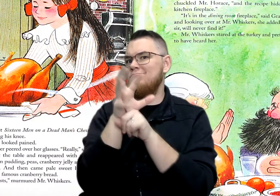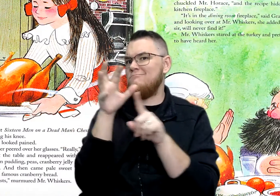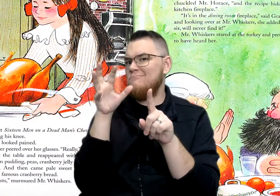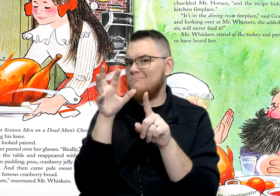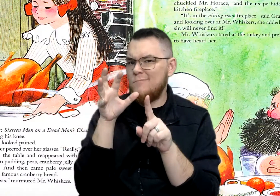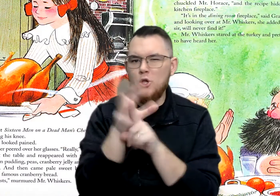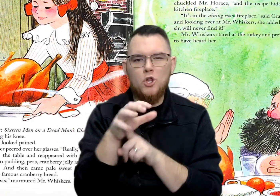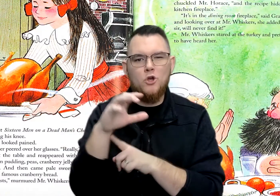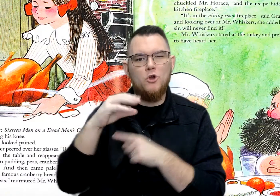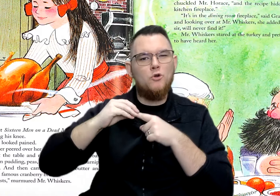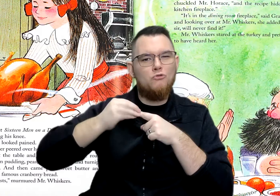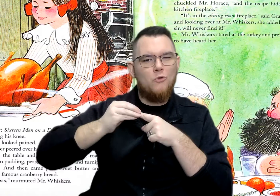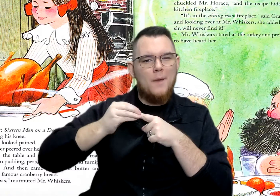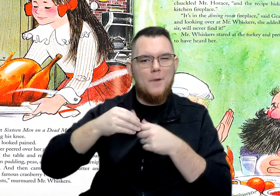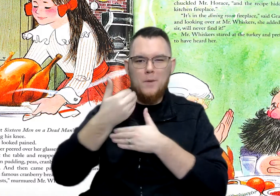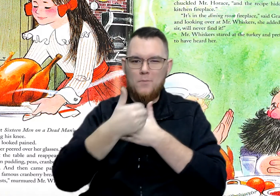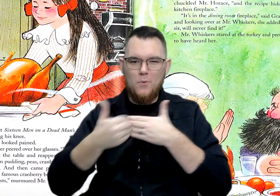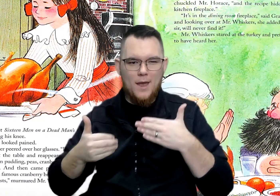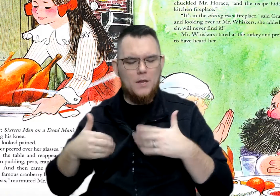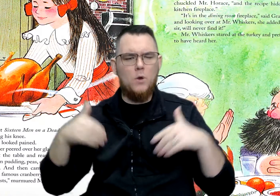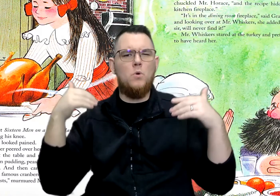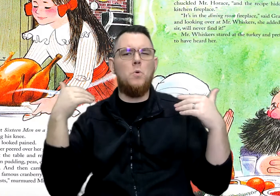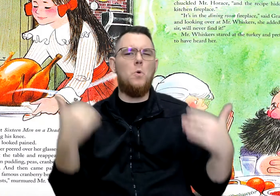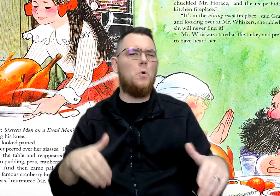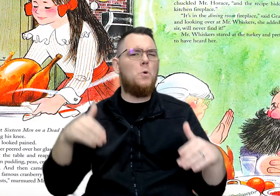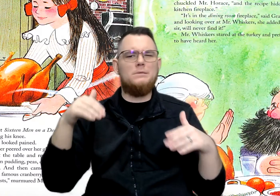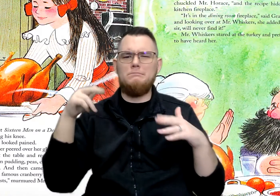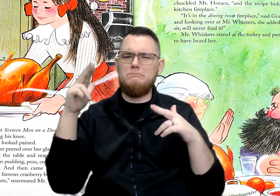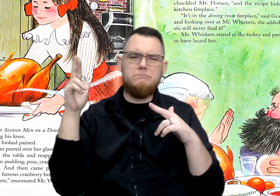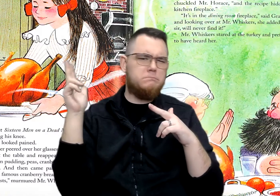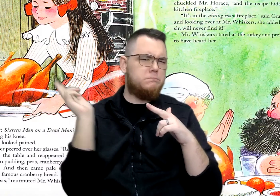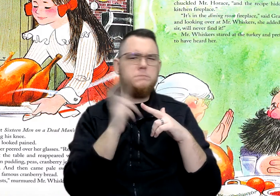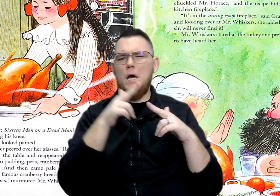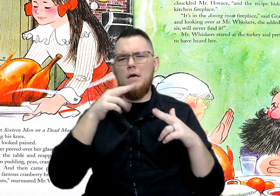“Feast of feasts,” murmured Mr. Whiskers.